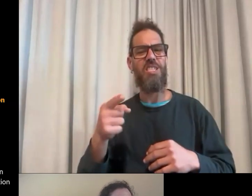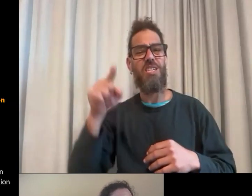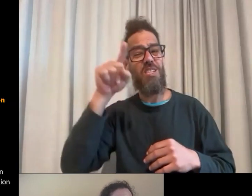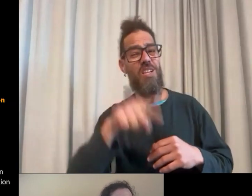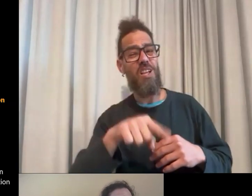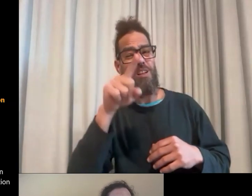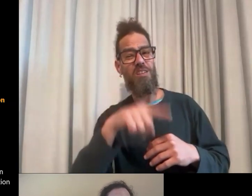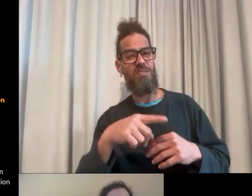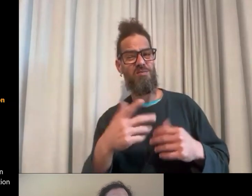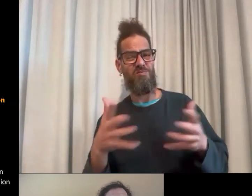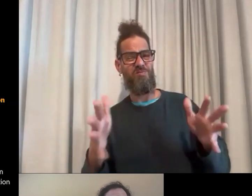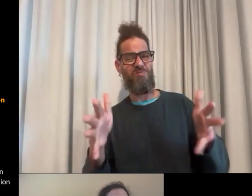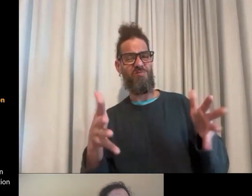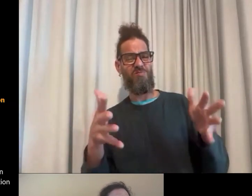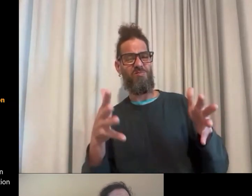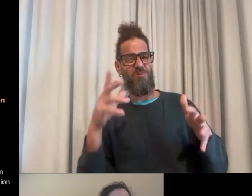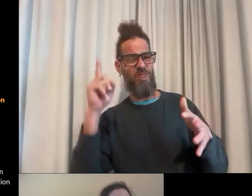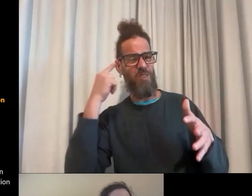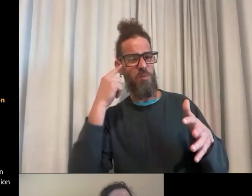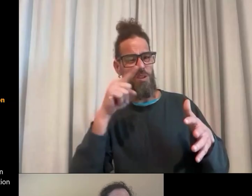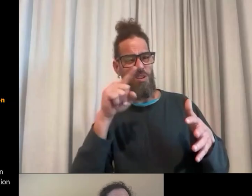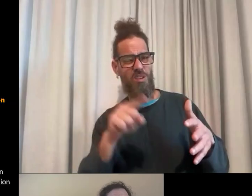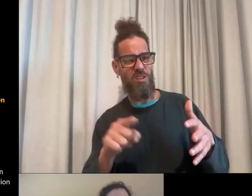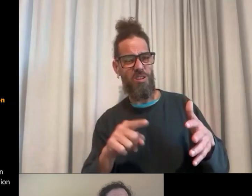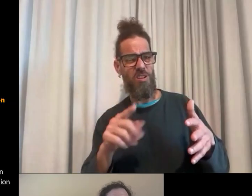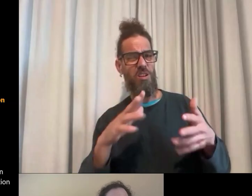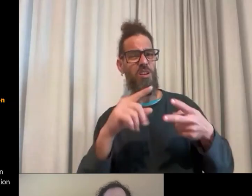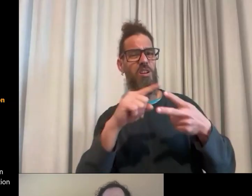is that there's poor or a lack of keyboard navigation, as well